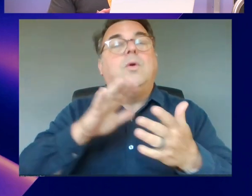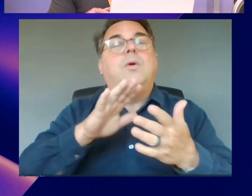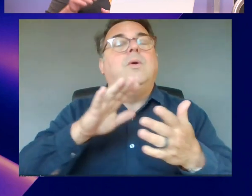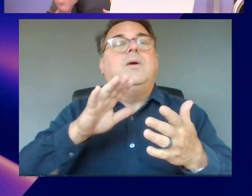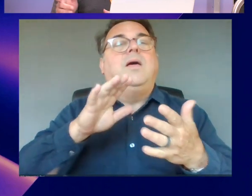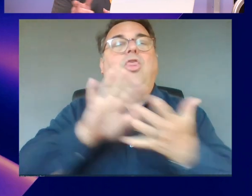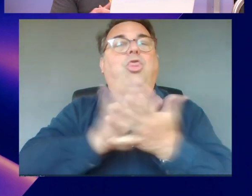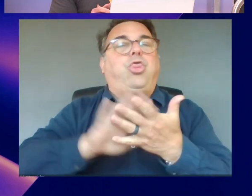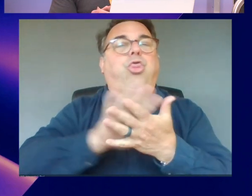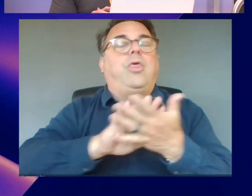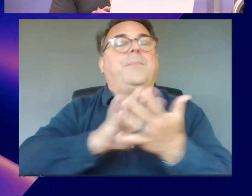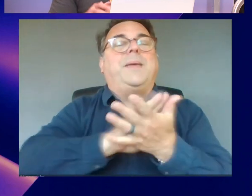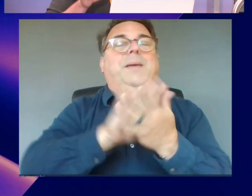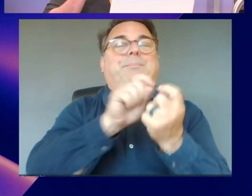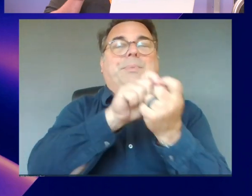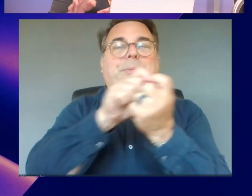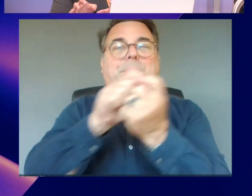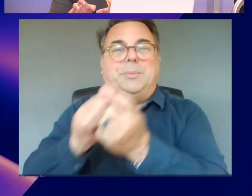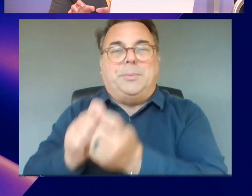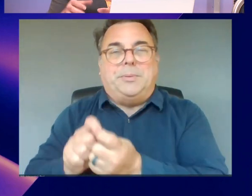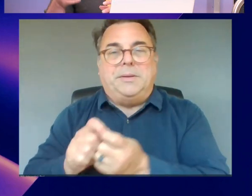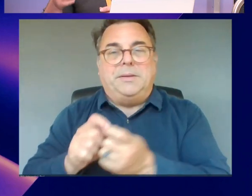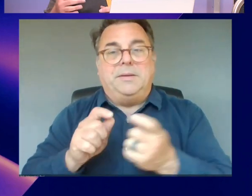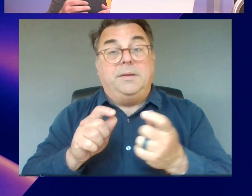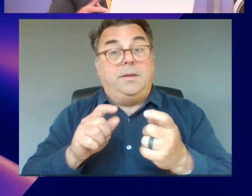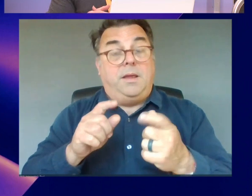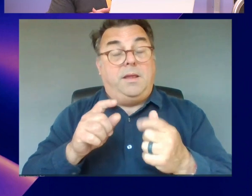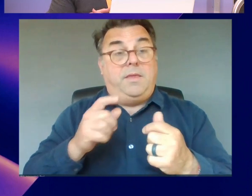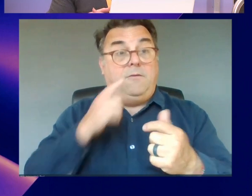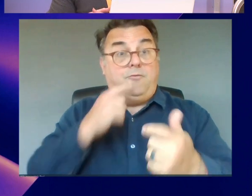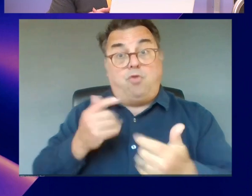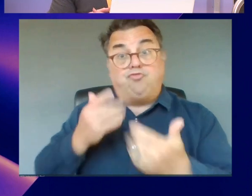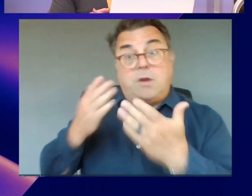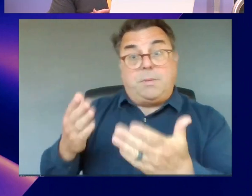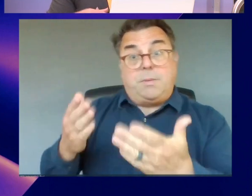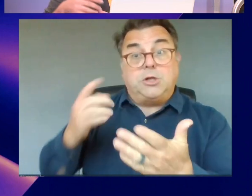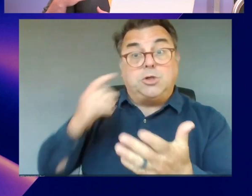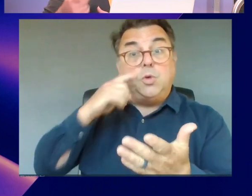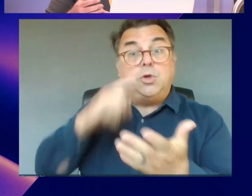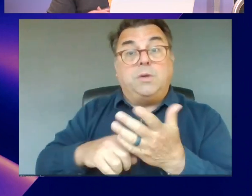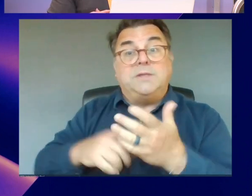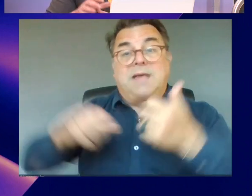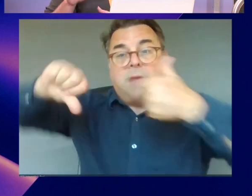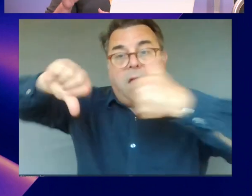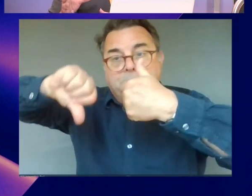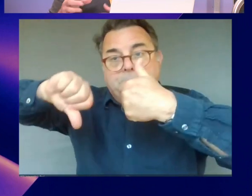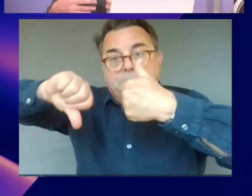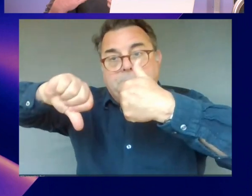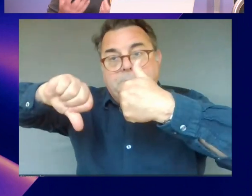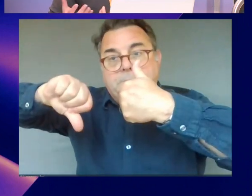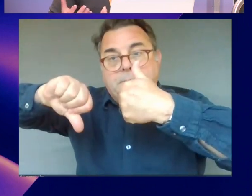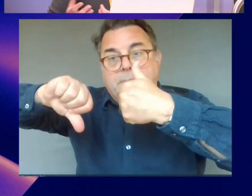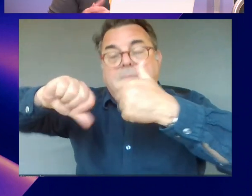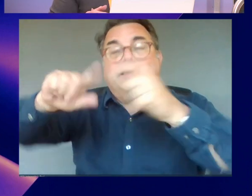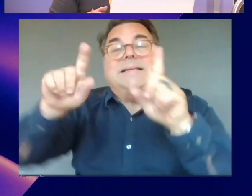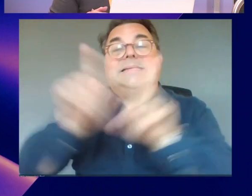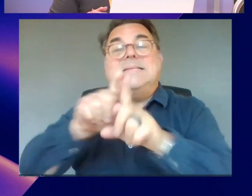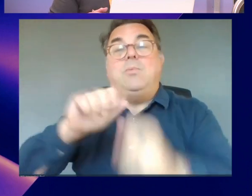And then again, on the recommendation side you will likely see a thumbs up thumbs down as well. And something we're doing with logs, the enrichment data, we show you now,